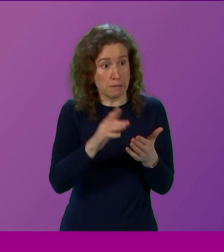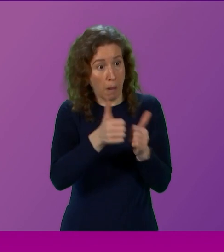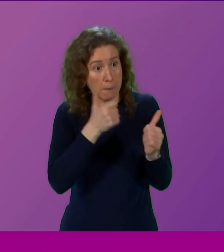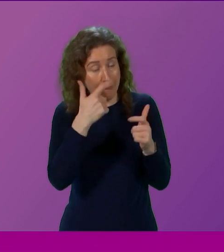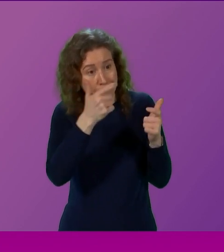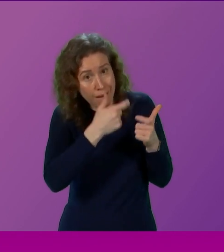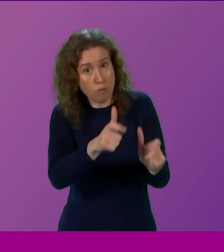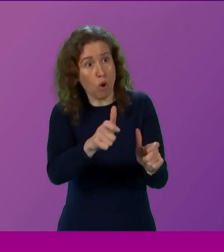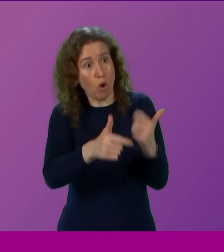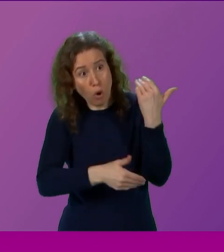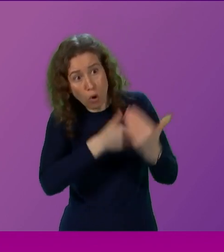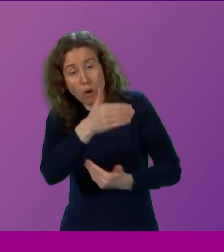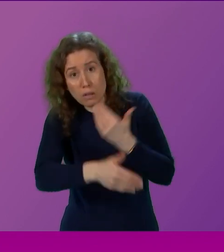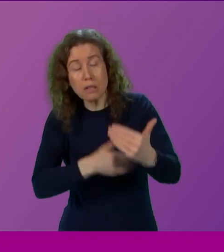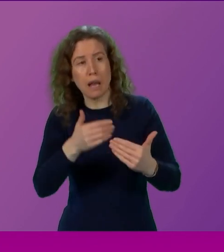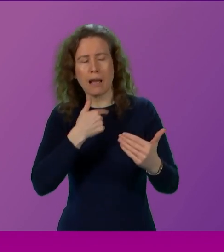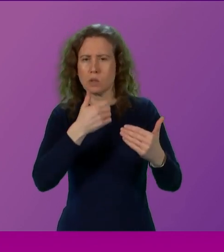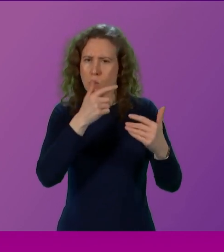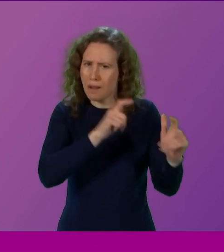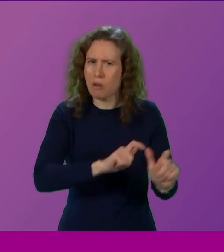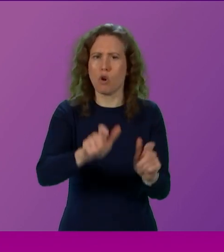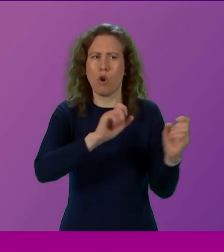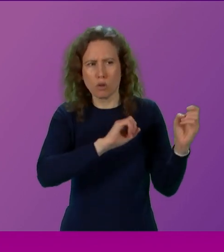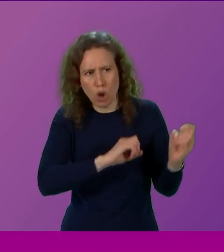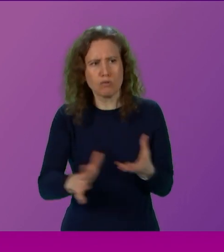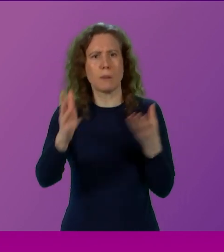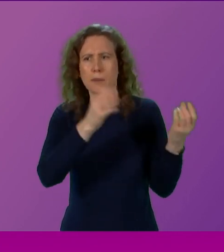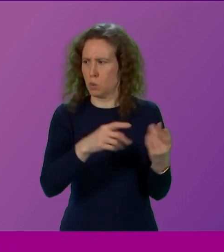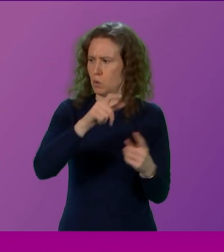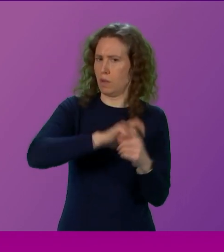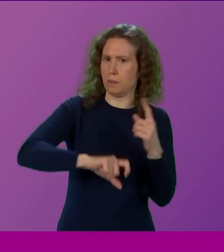and making the contribution that it has made for some time to the community of Drumchapel.